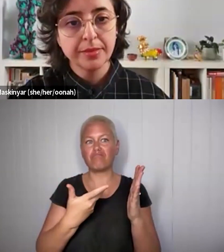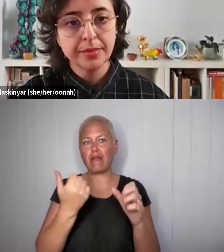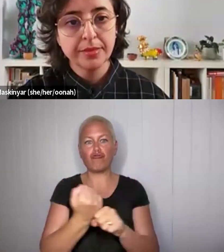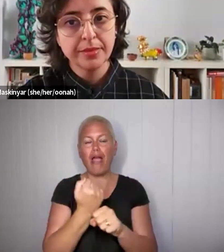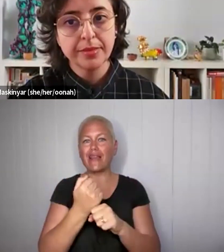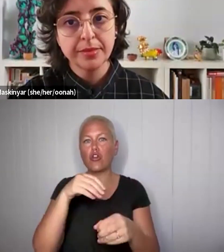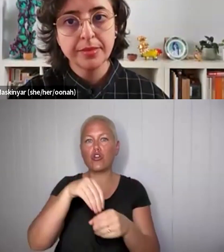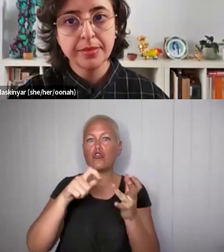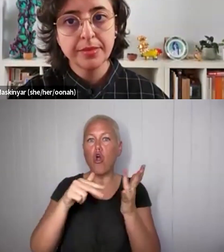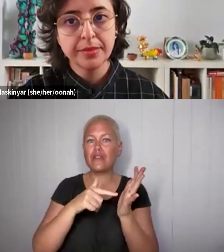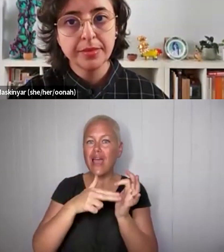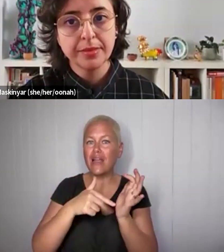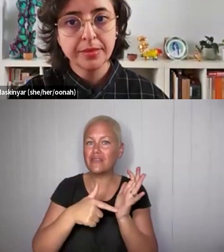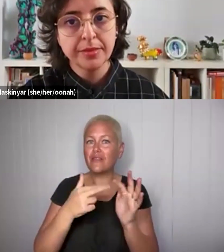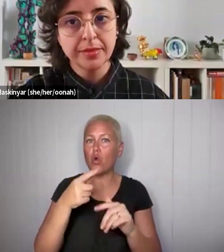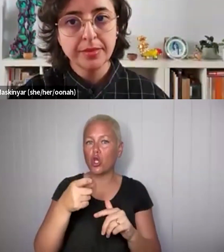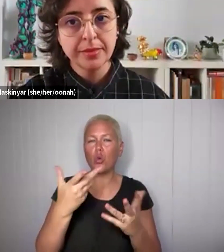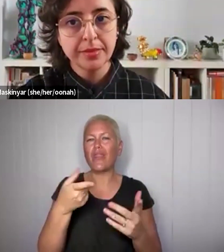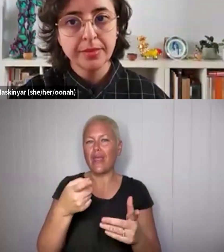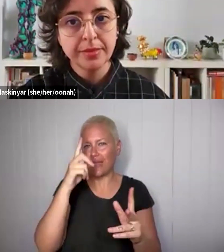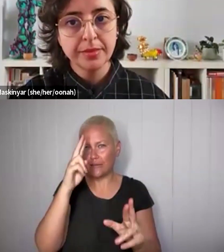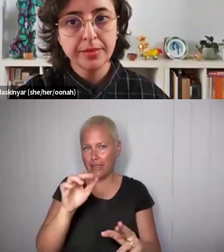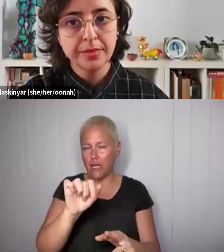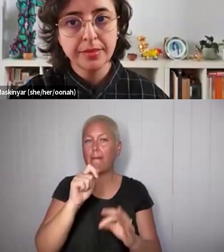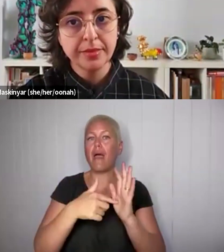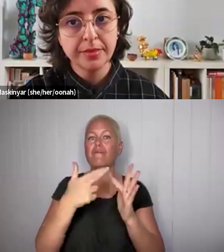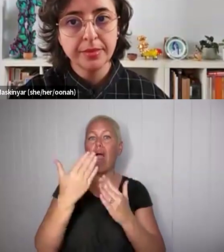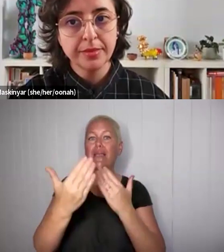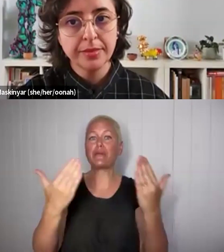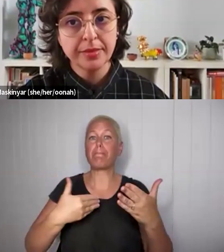for you. So that is expected. But in terms of the exhibition and project management,